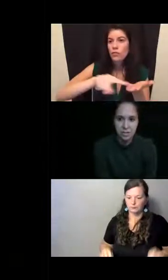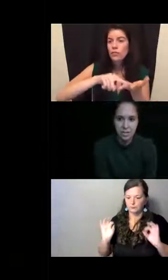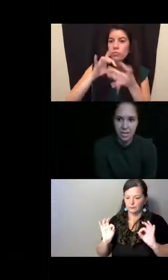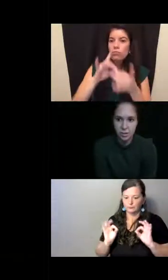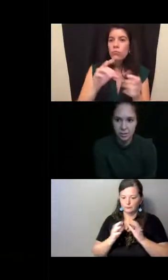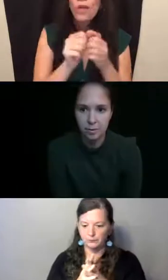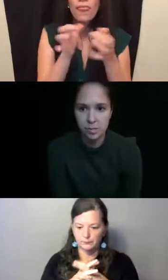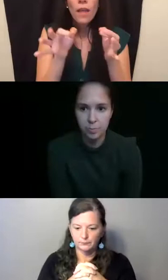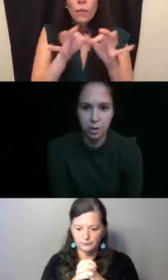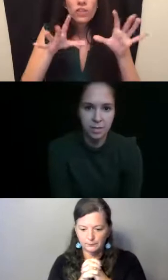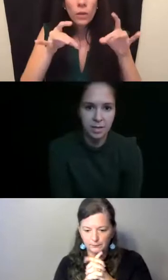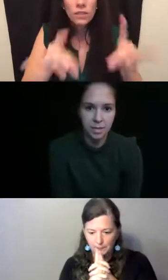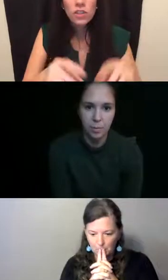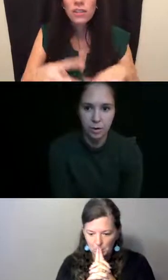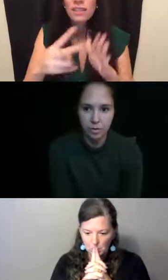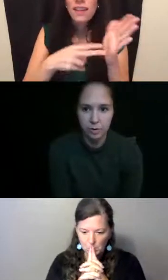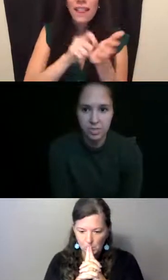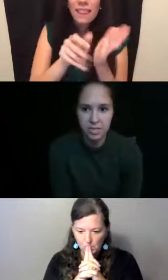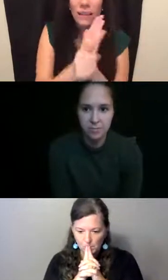Education department at Lamar University.